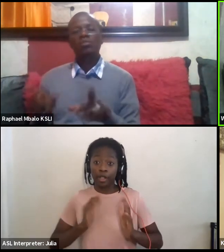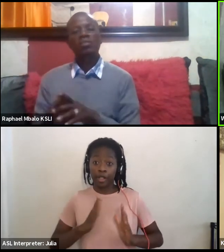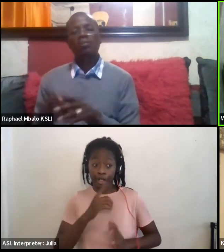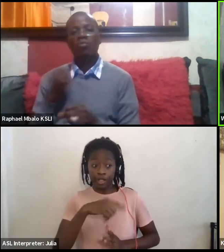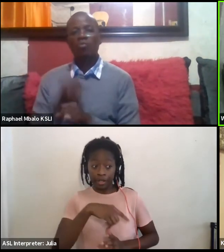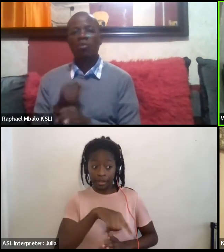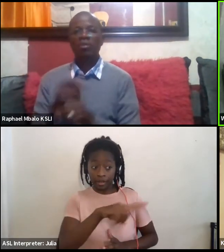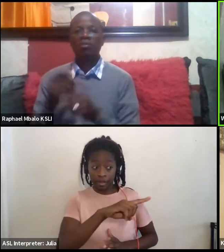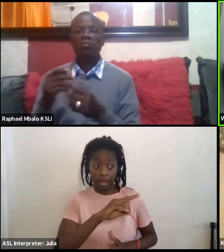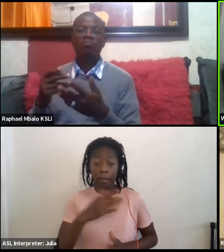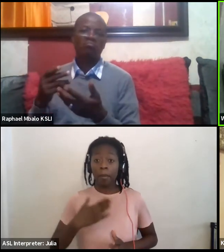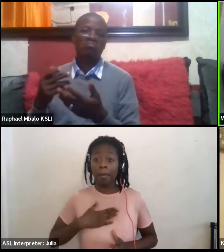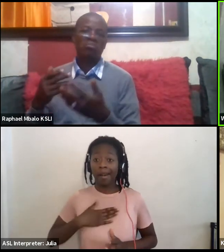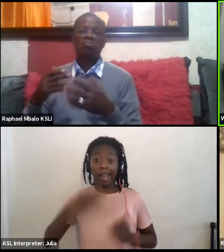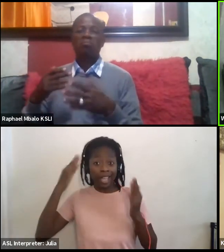working on all these things,